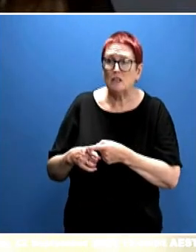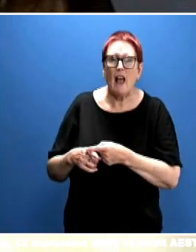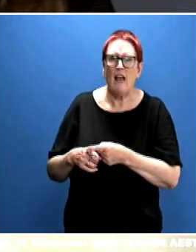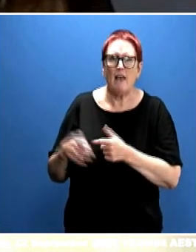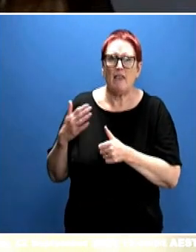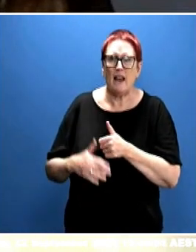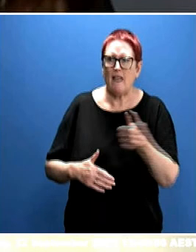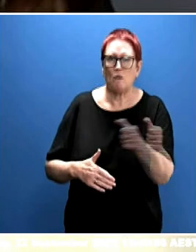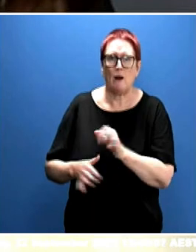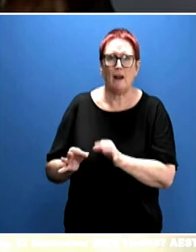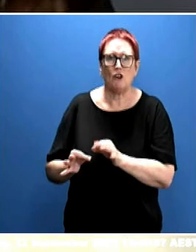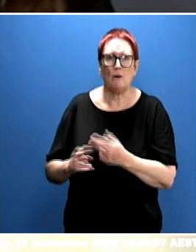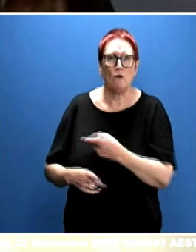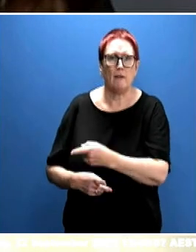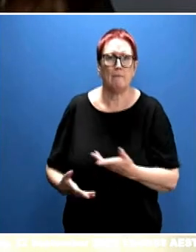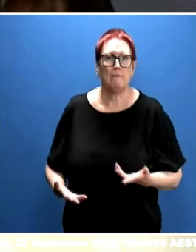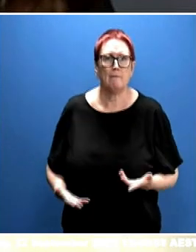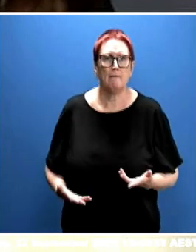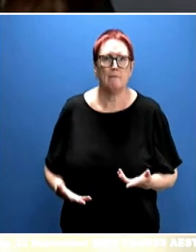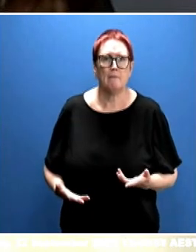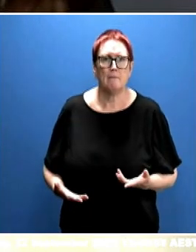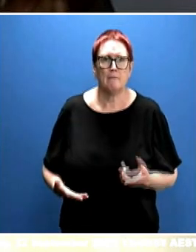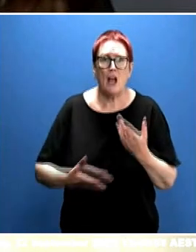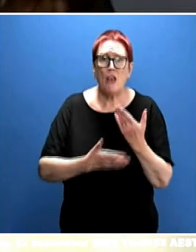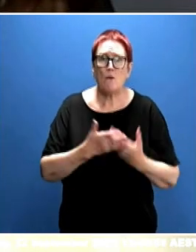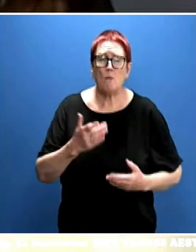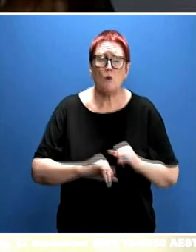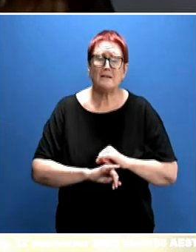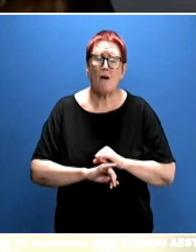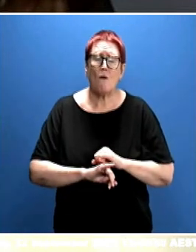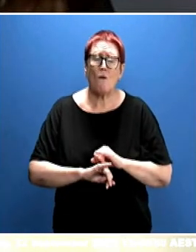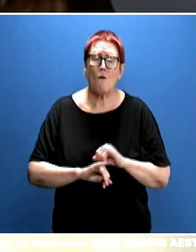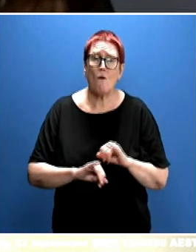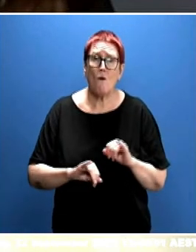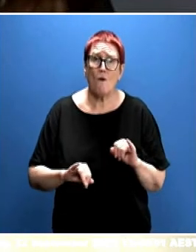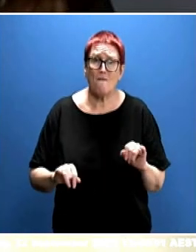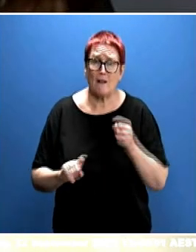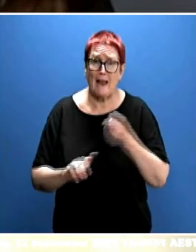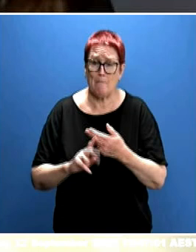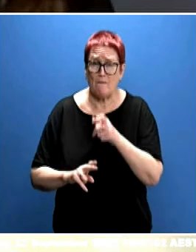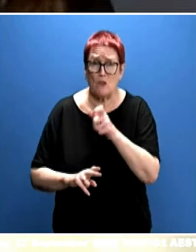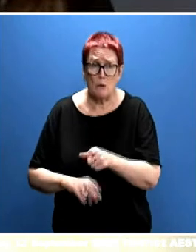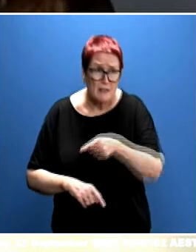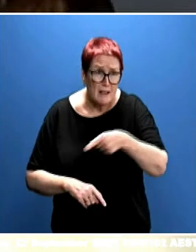So, these reports are damning: they send people to jail. They land kids in care.